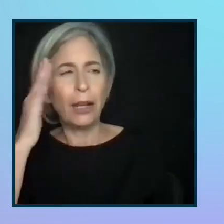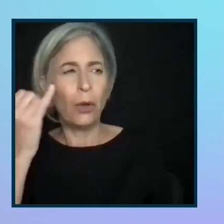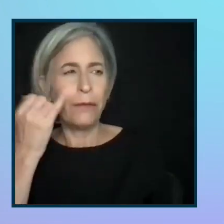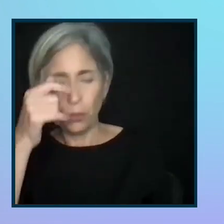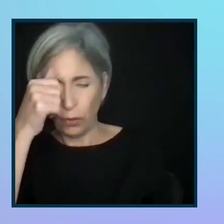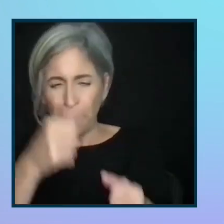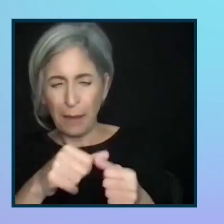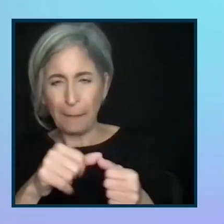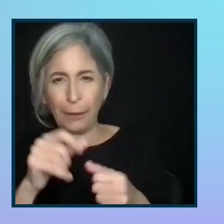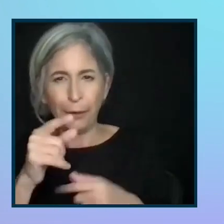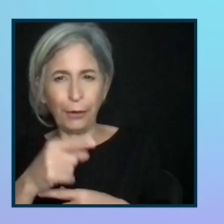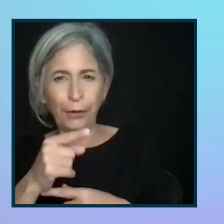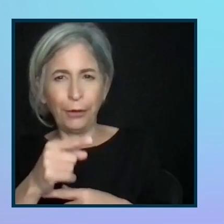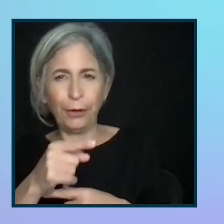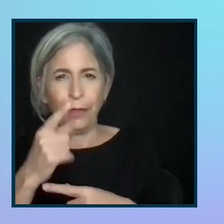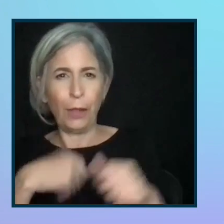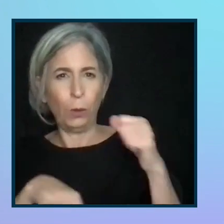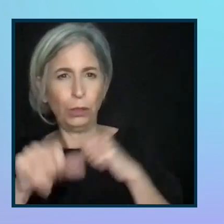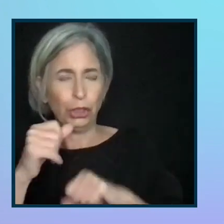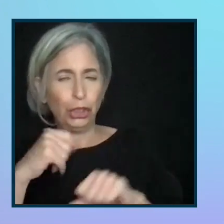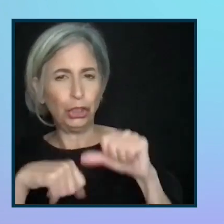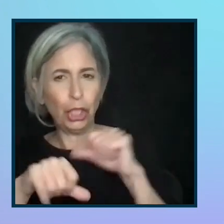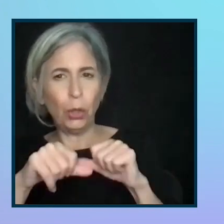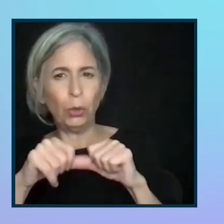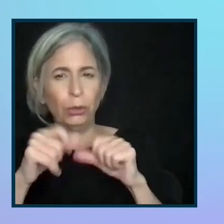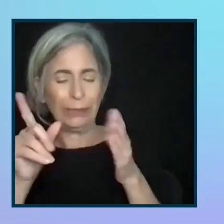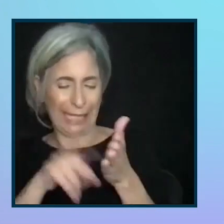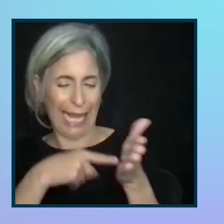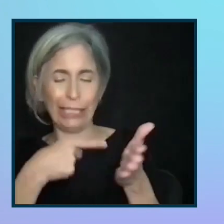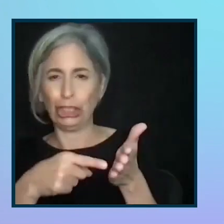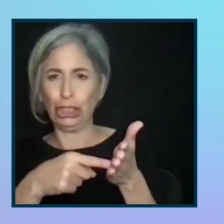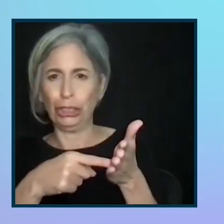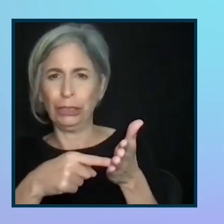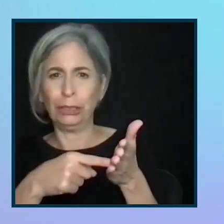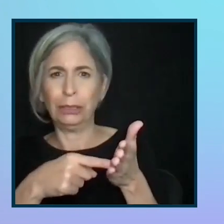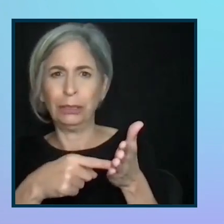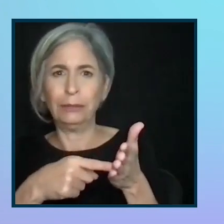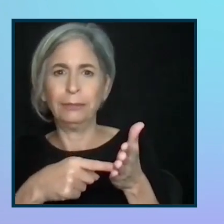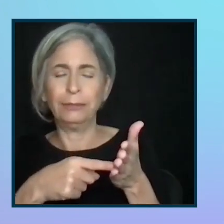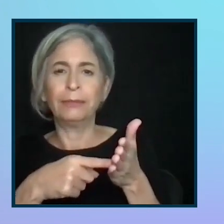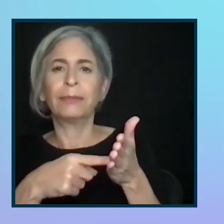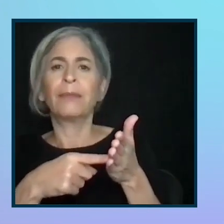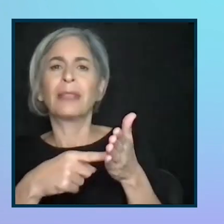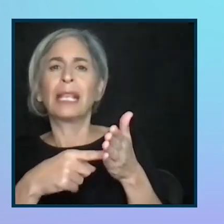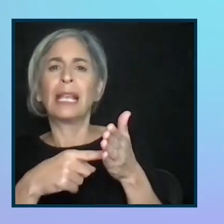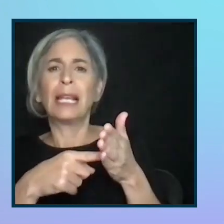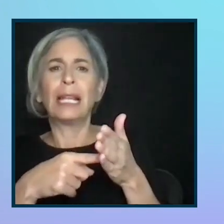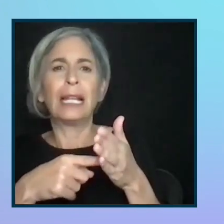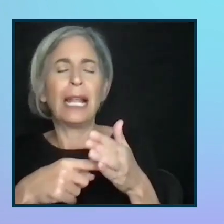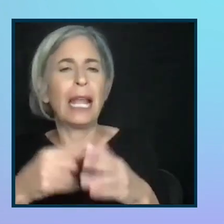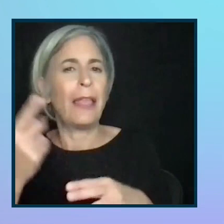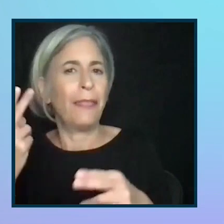but there was this show that, it got canceled, it was called The Activist, and it was widely panned because